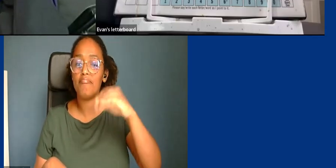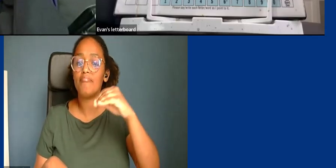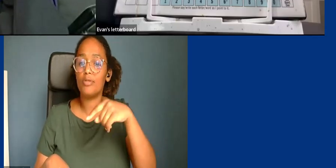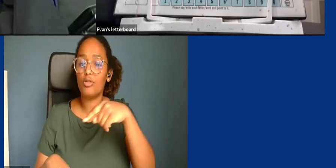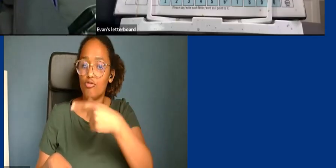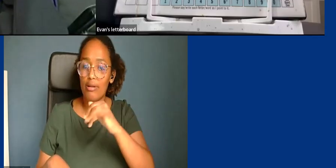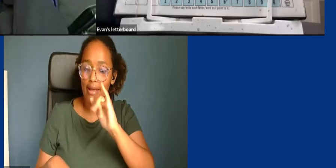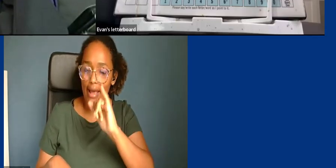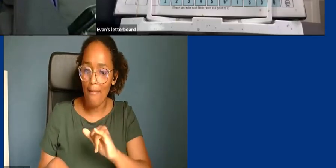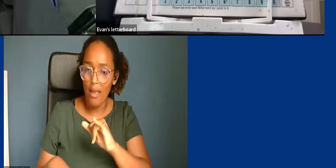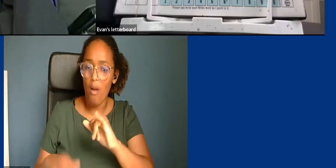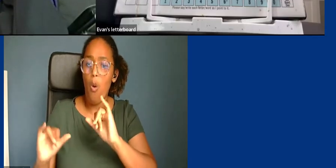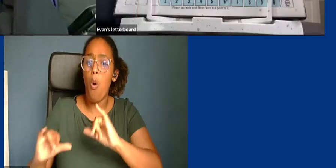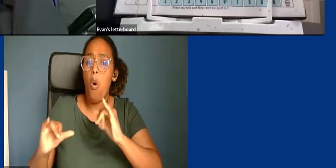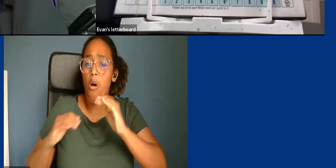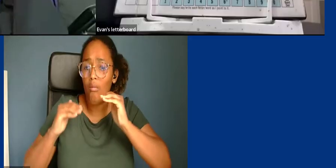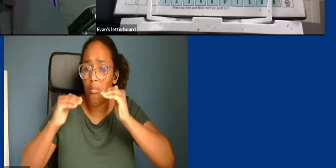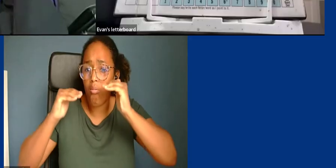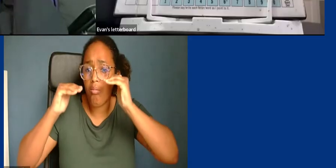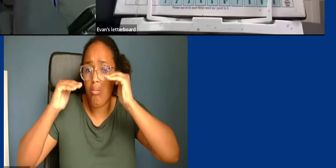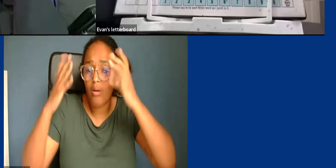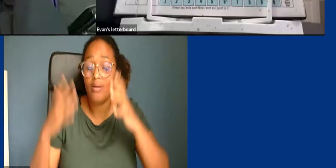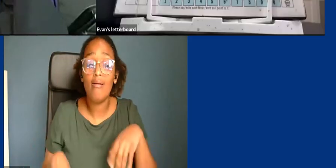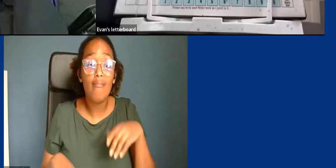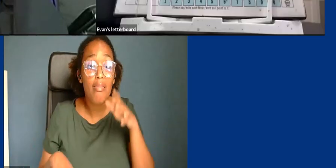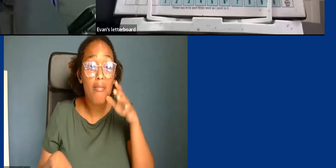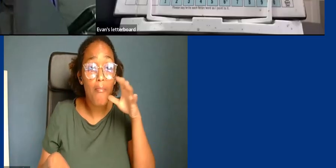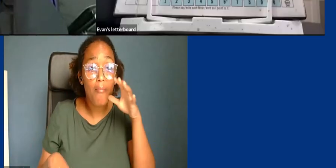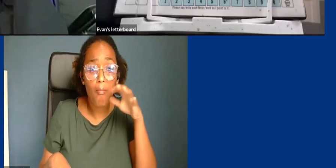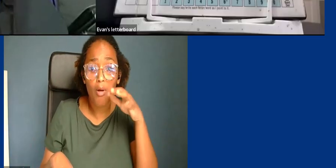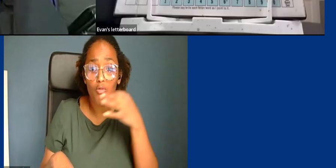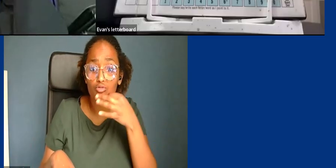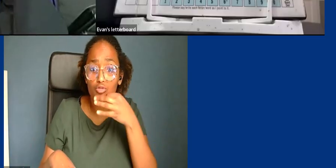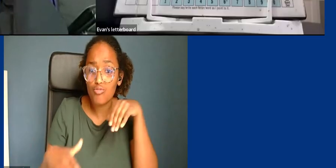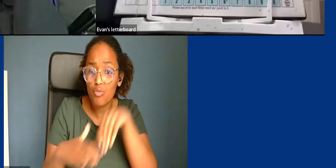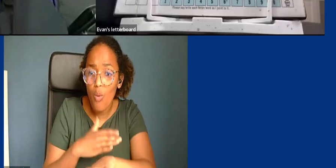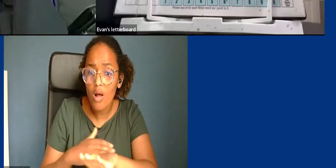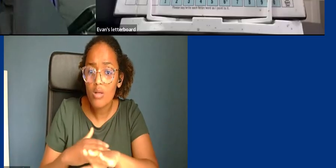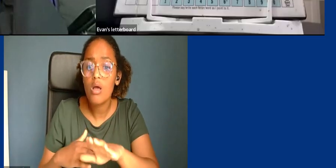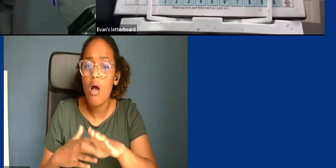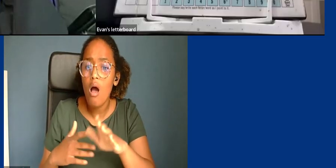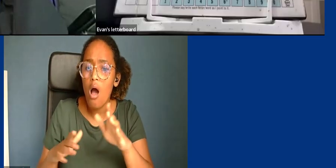she shuts the door quietly and now both she and Florencia